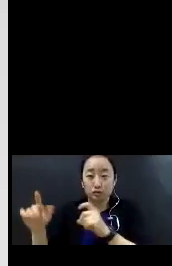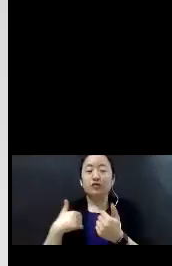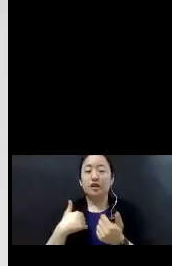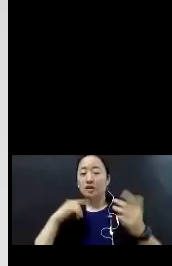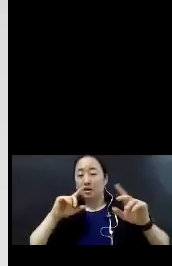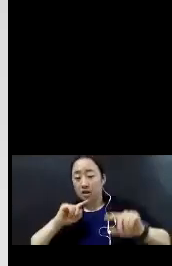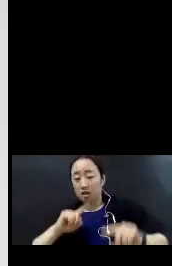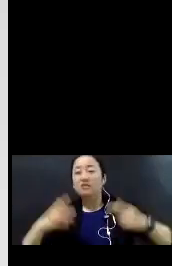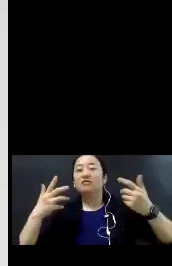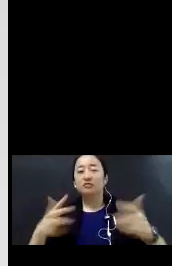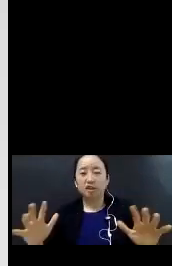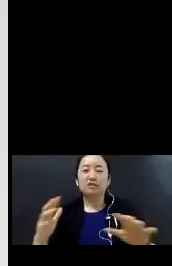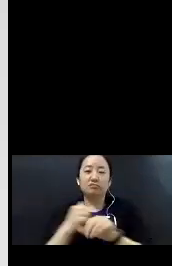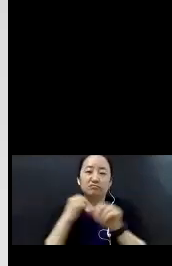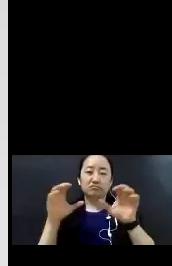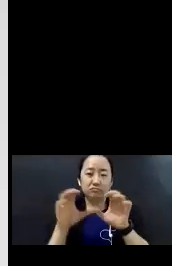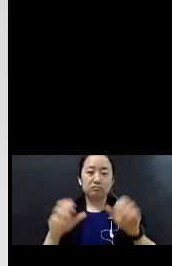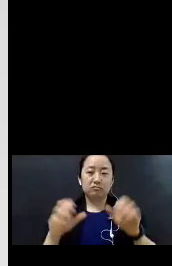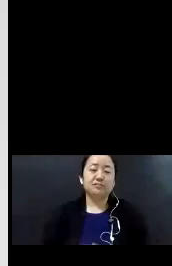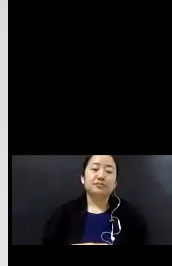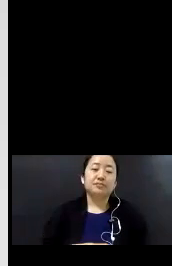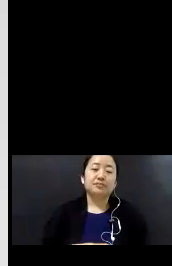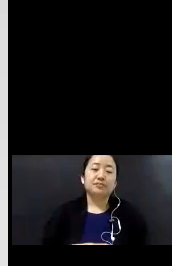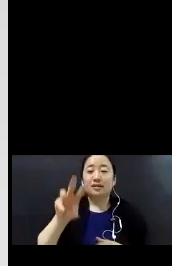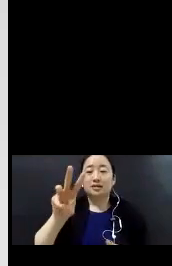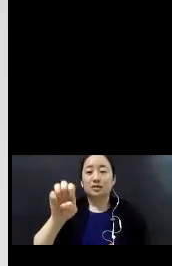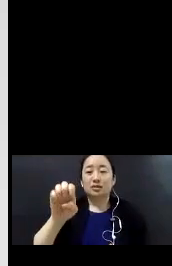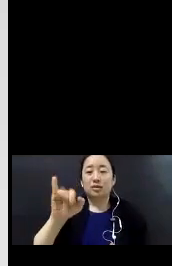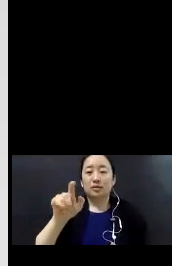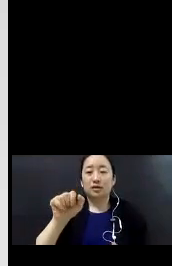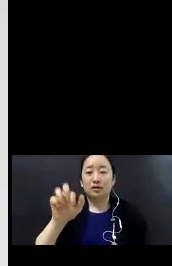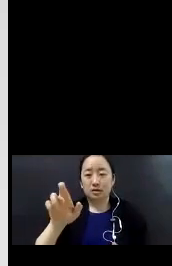THIS IS A WEBINAR FORMAT, SO ALL OF THE PARTICIPANTS